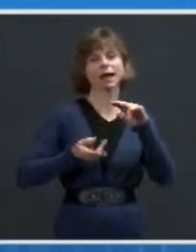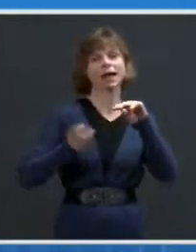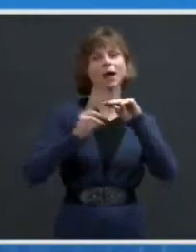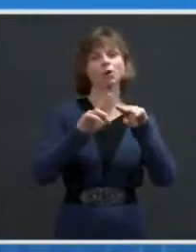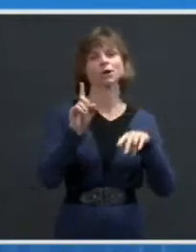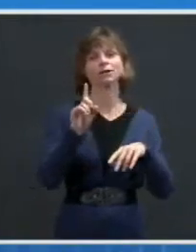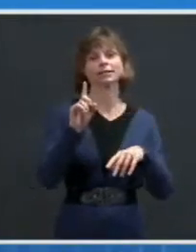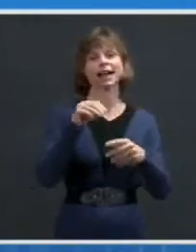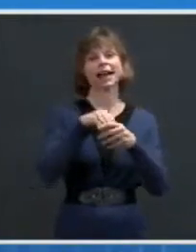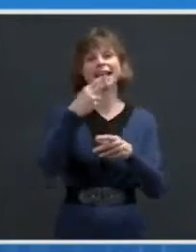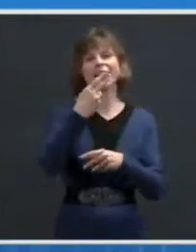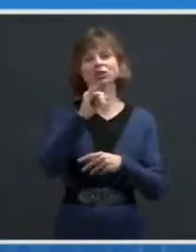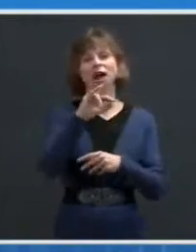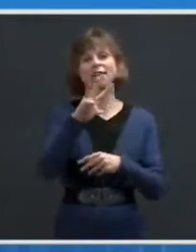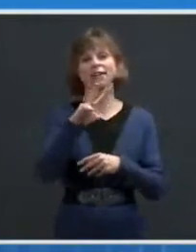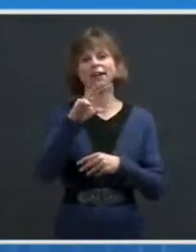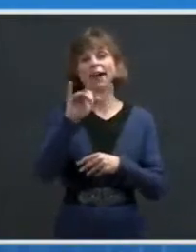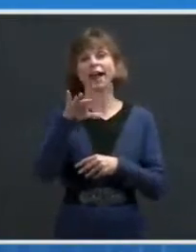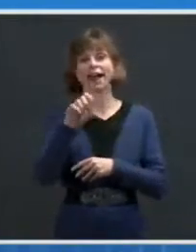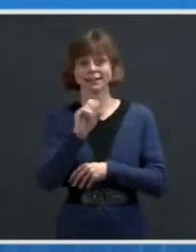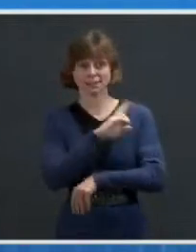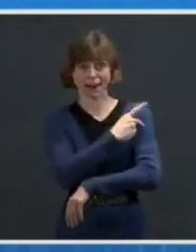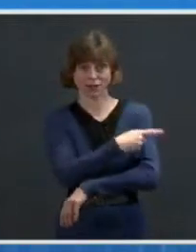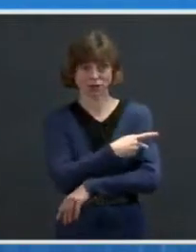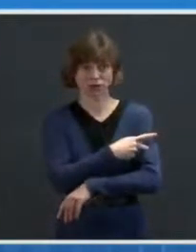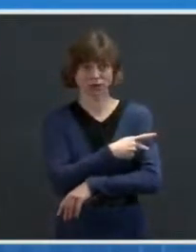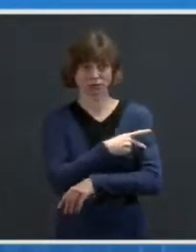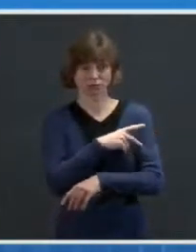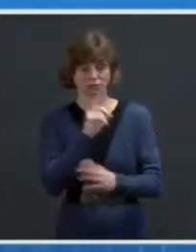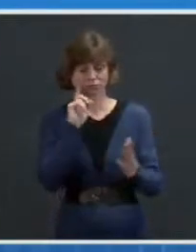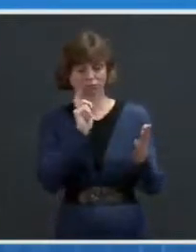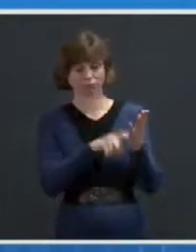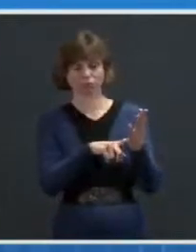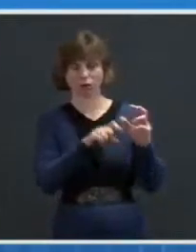YORK.